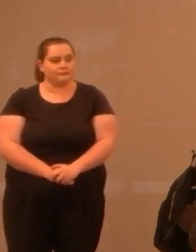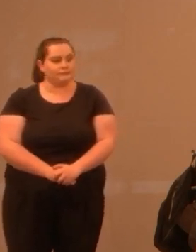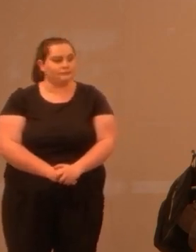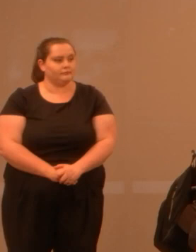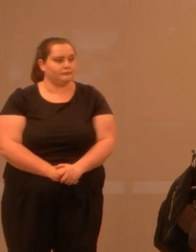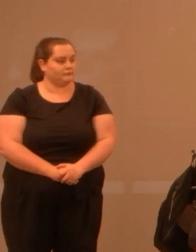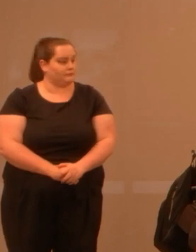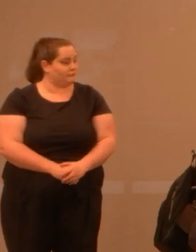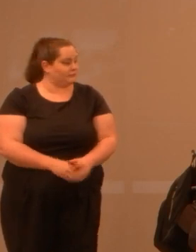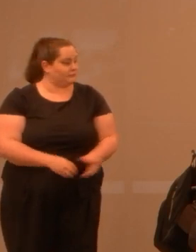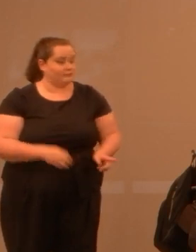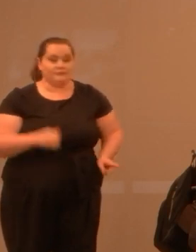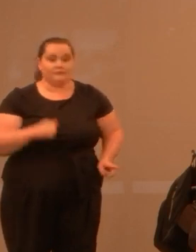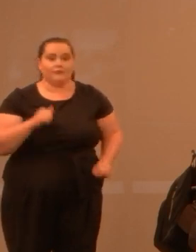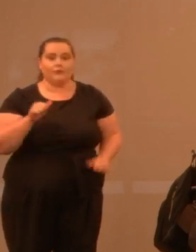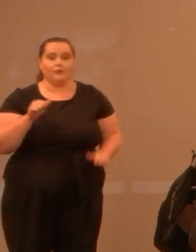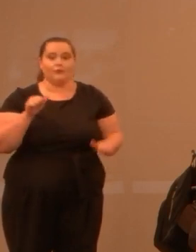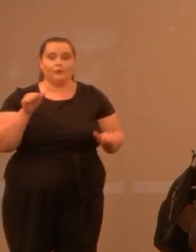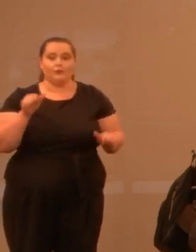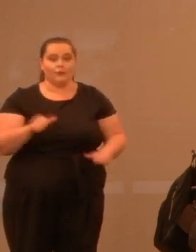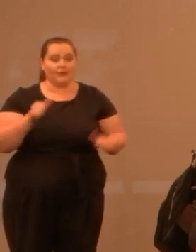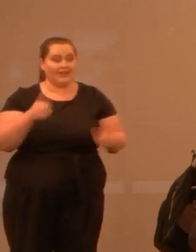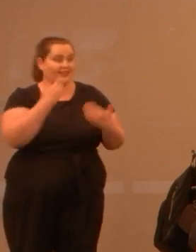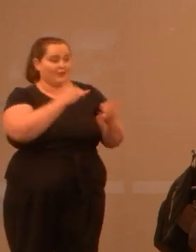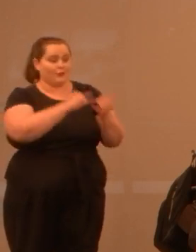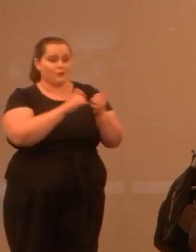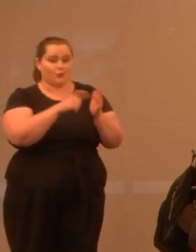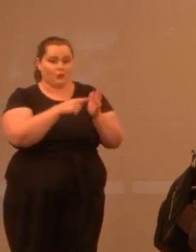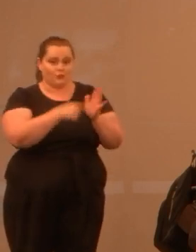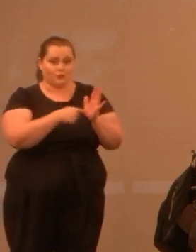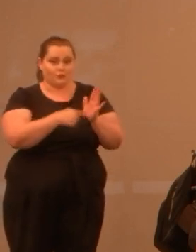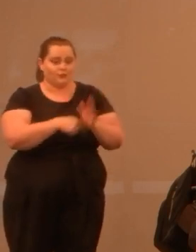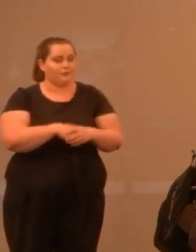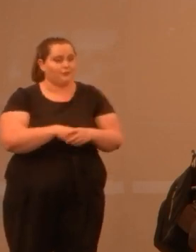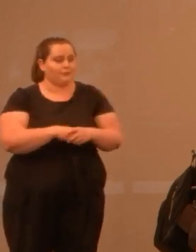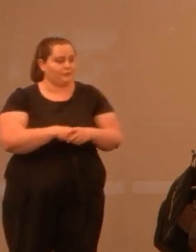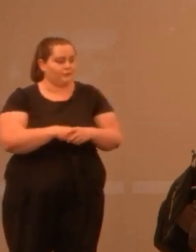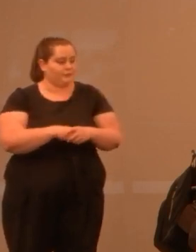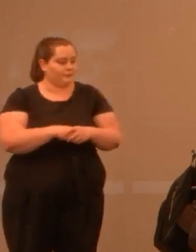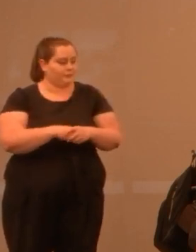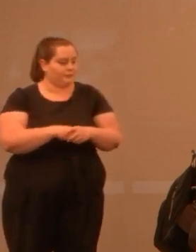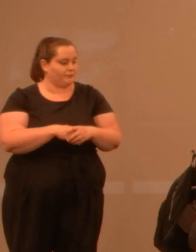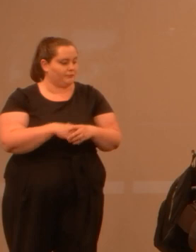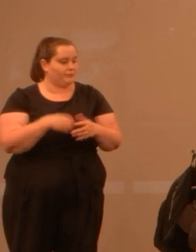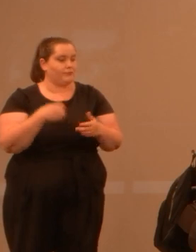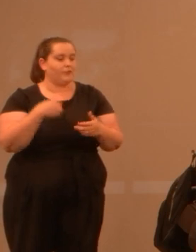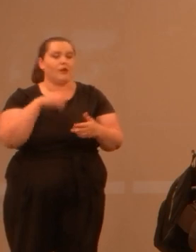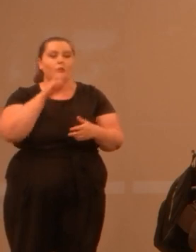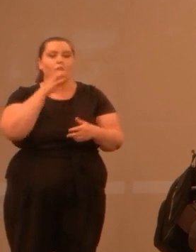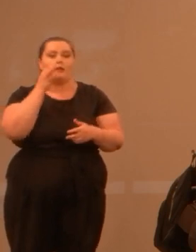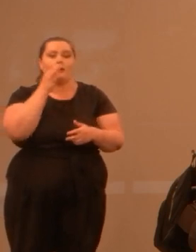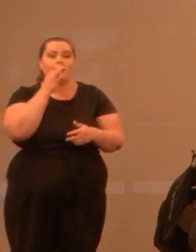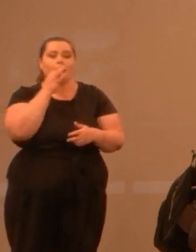Okay, and thank you, Scott. So I will formally call on the Honourable